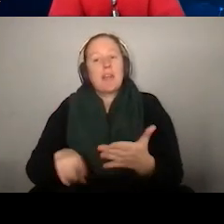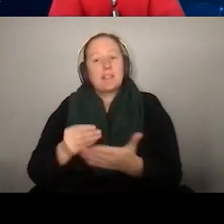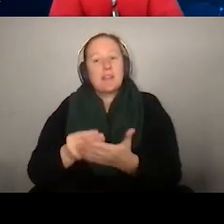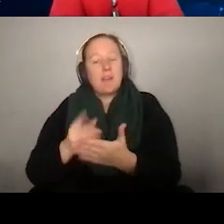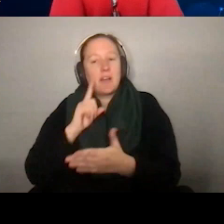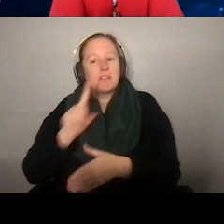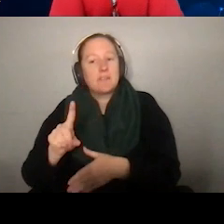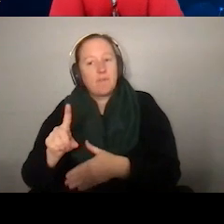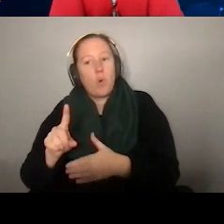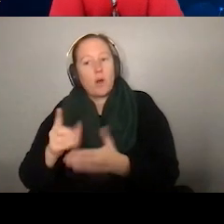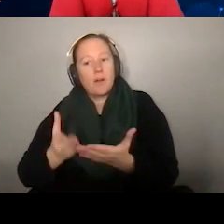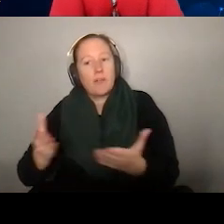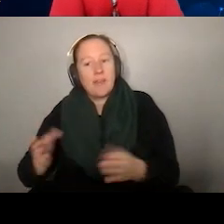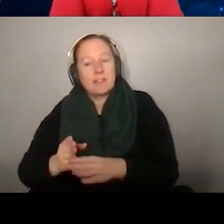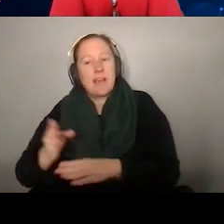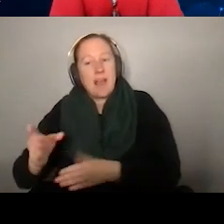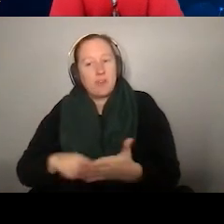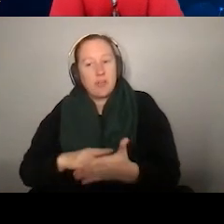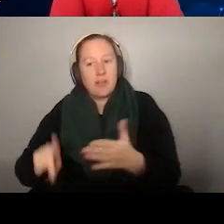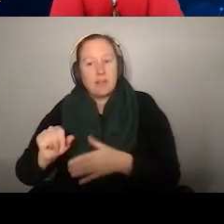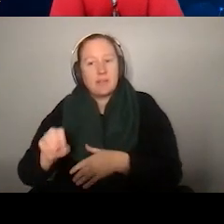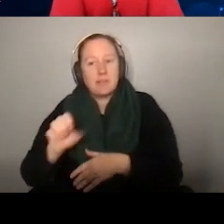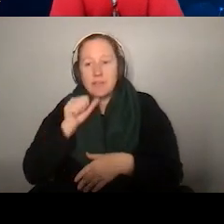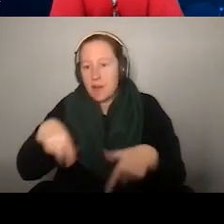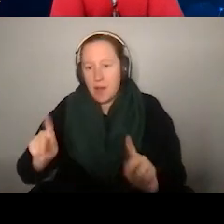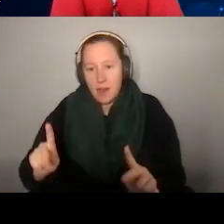incurred after the cancellation date is not allowed.